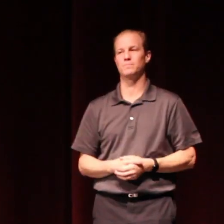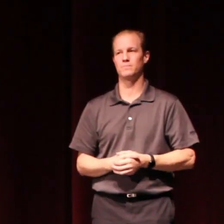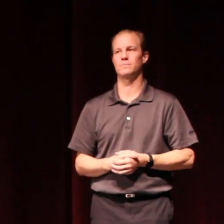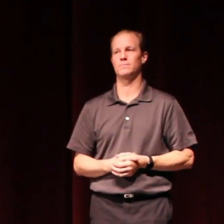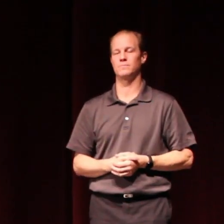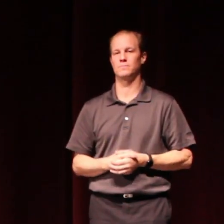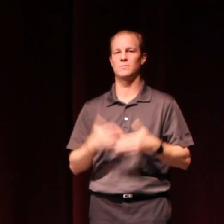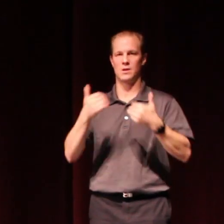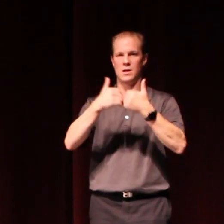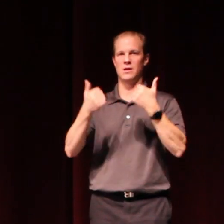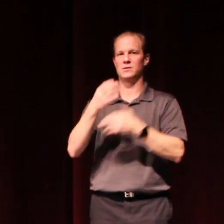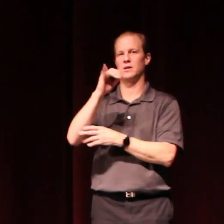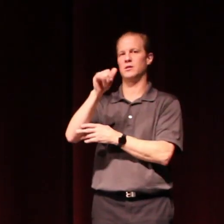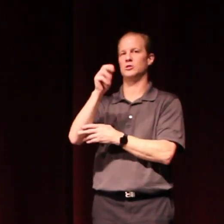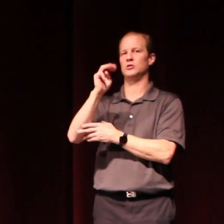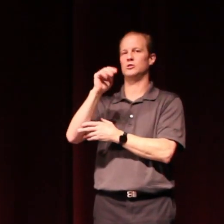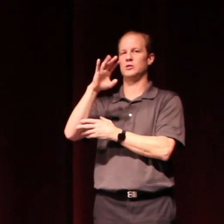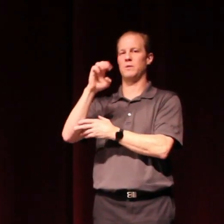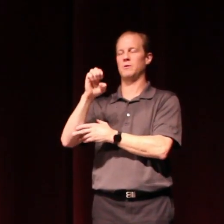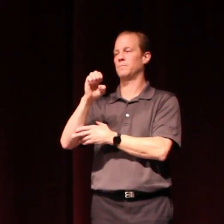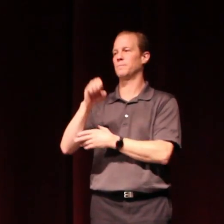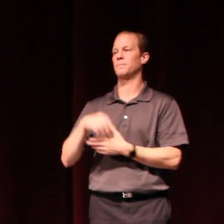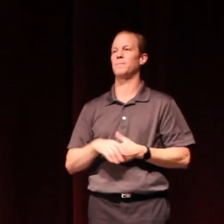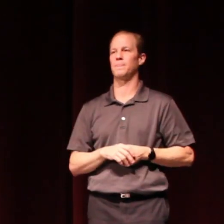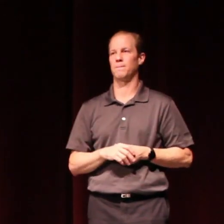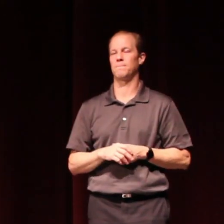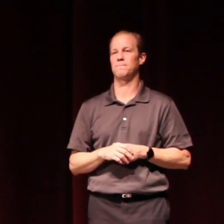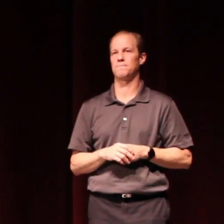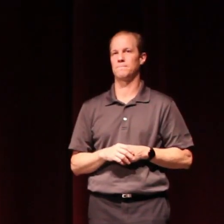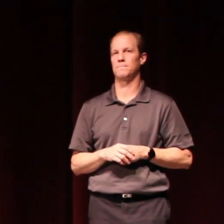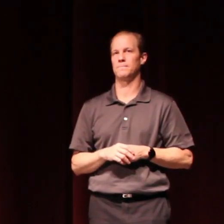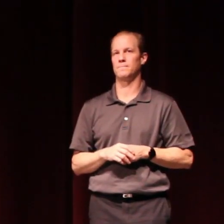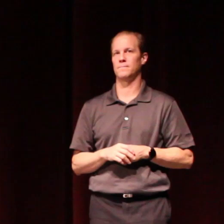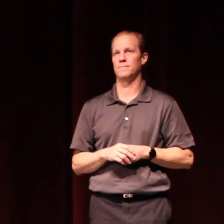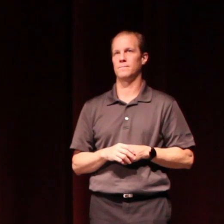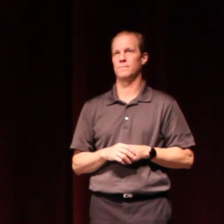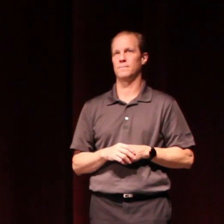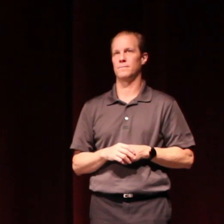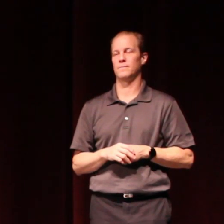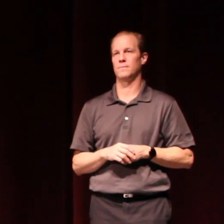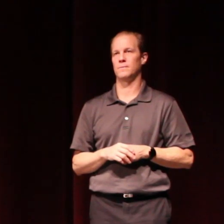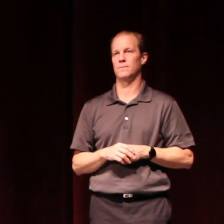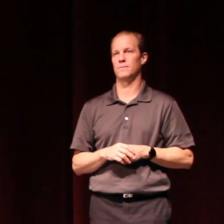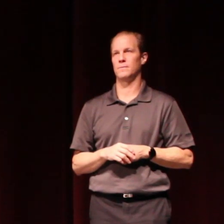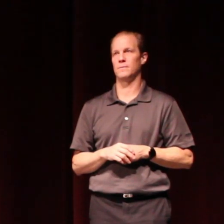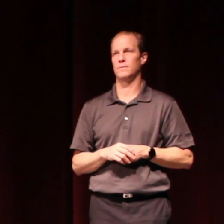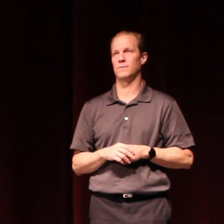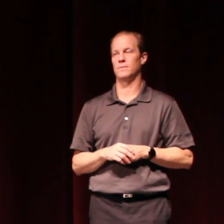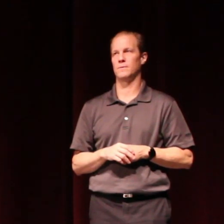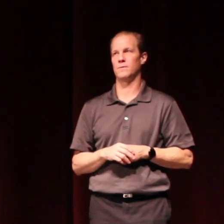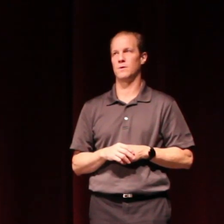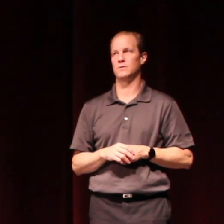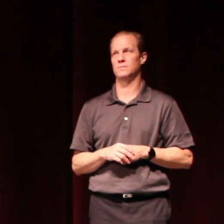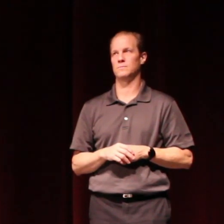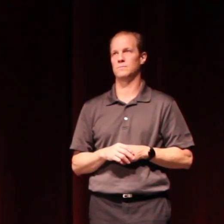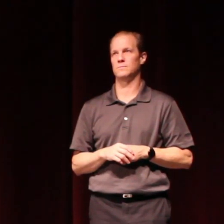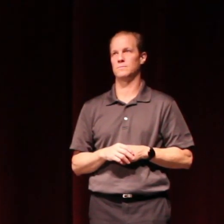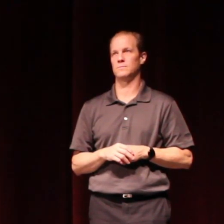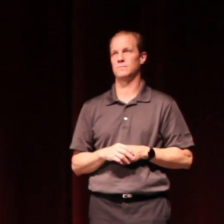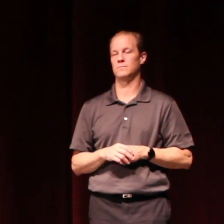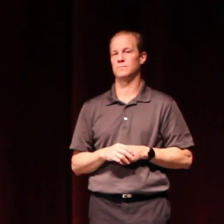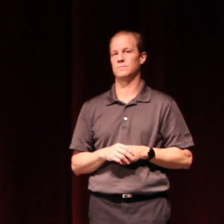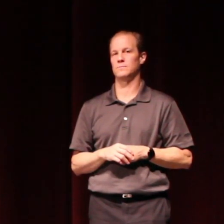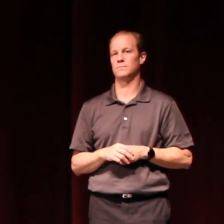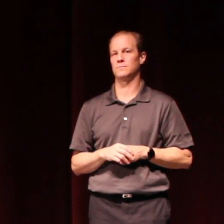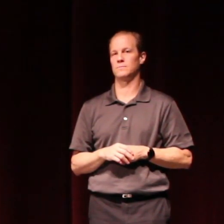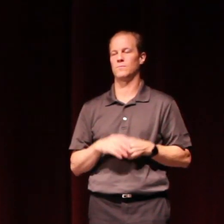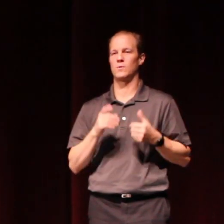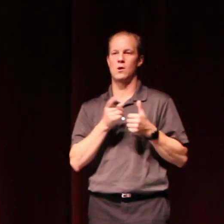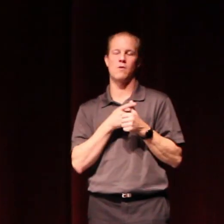Next is Jamie O'Brien. First off, whoever you go for, you're not going